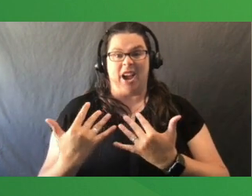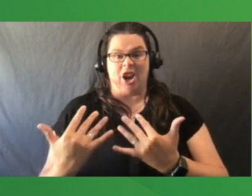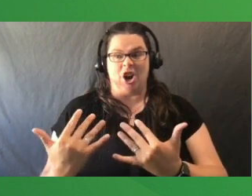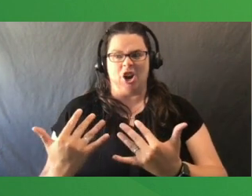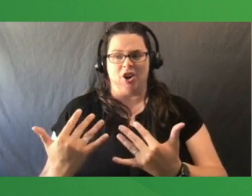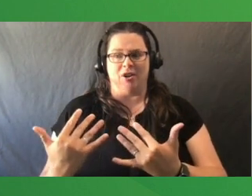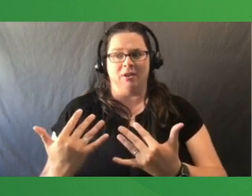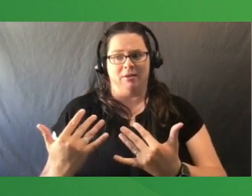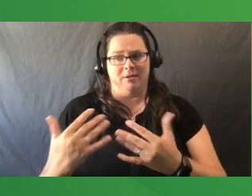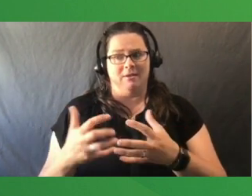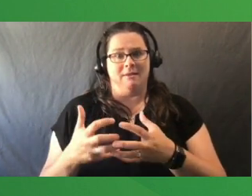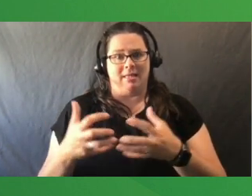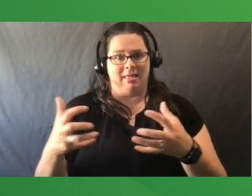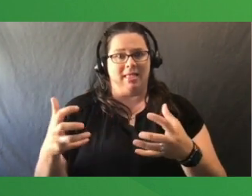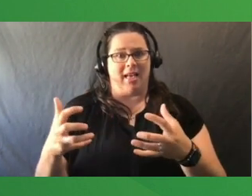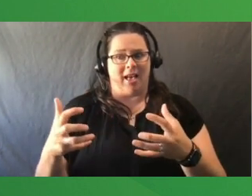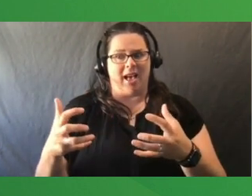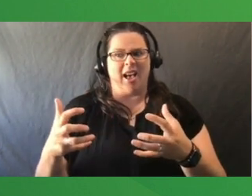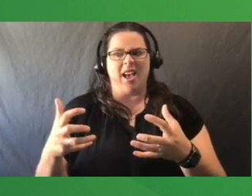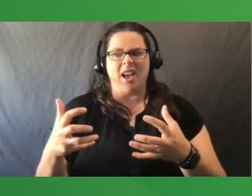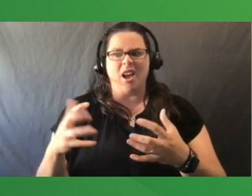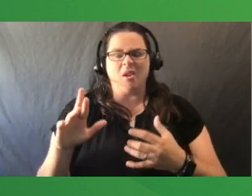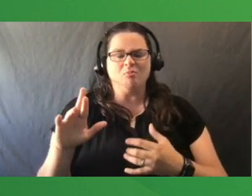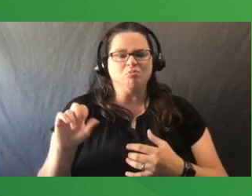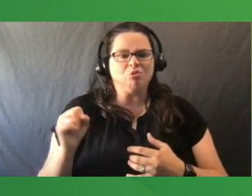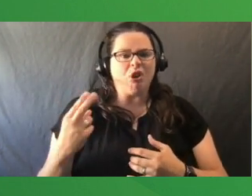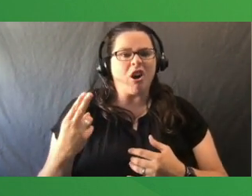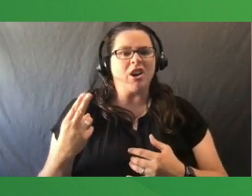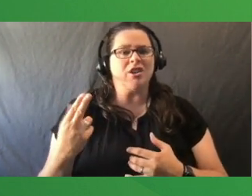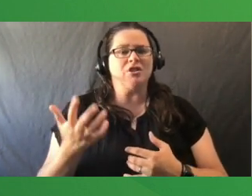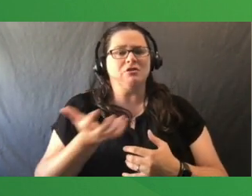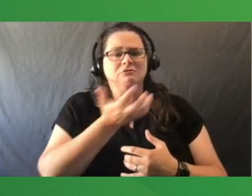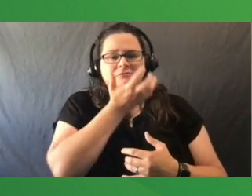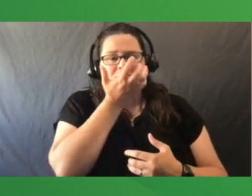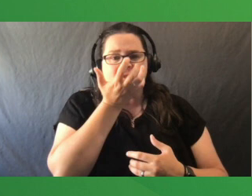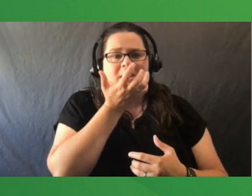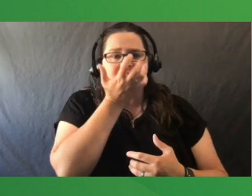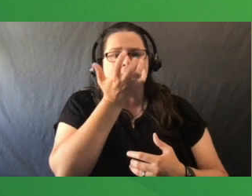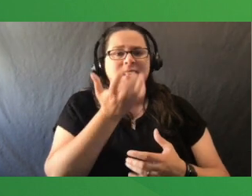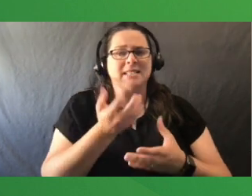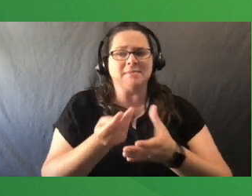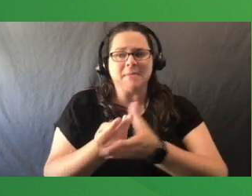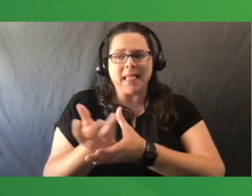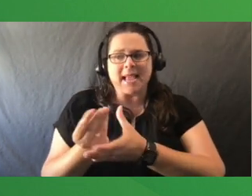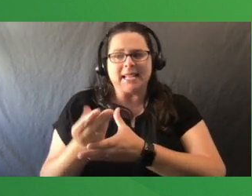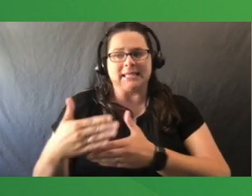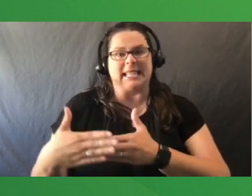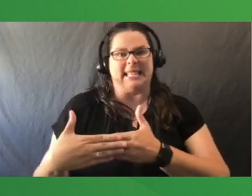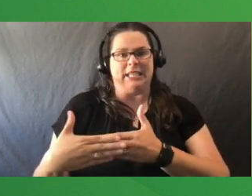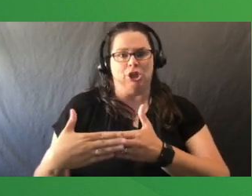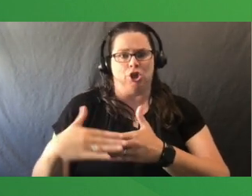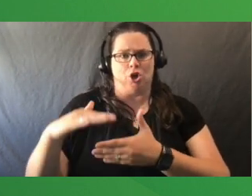of that kind of brush and grass and plants down near the ground.